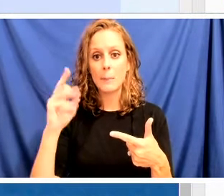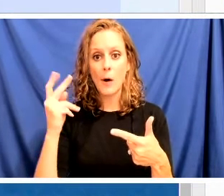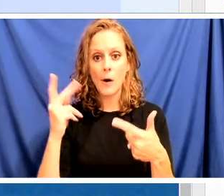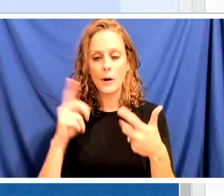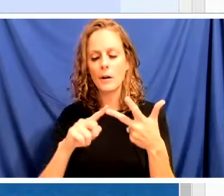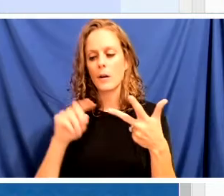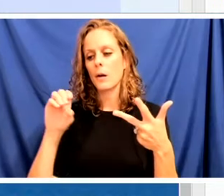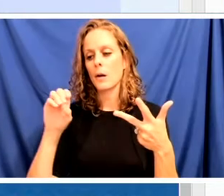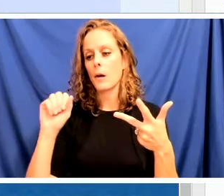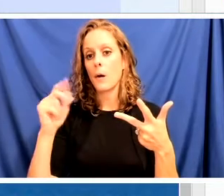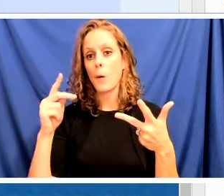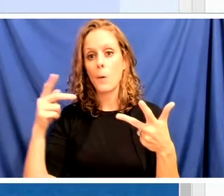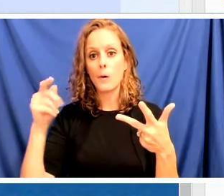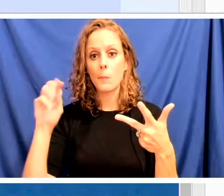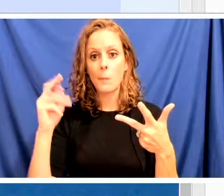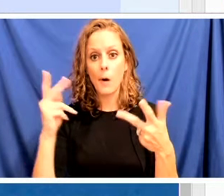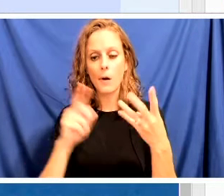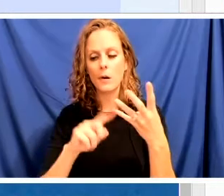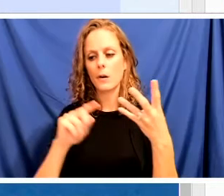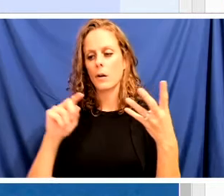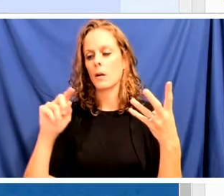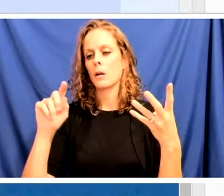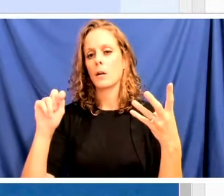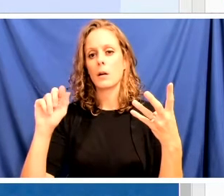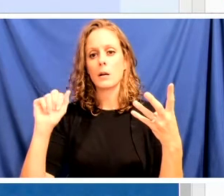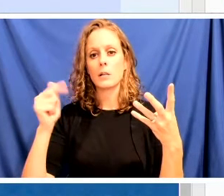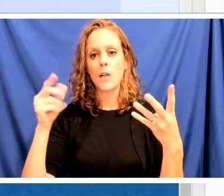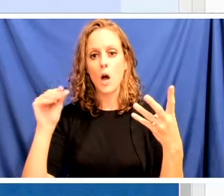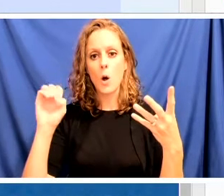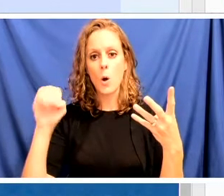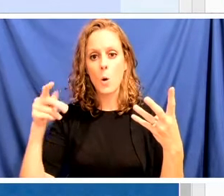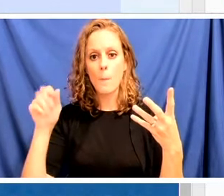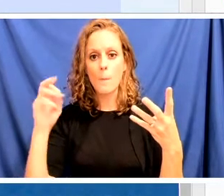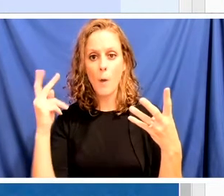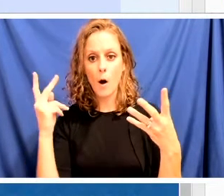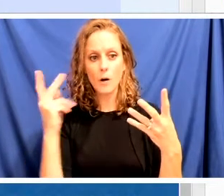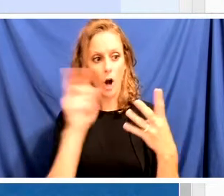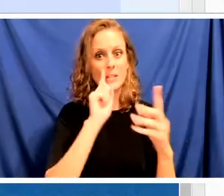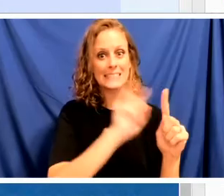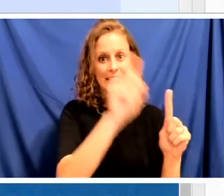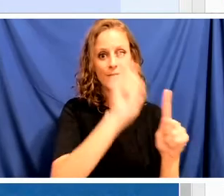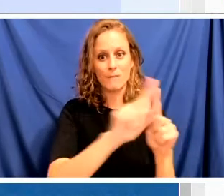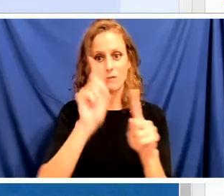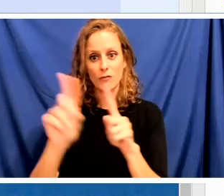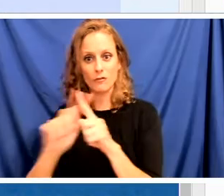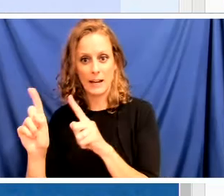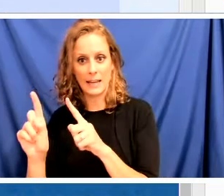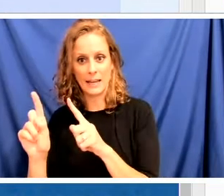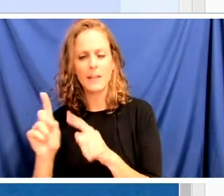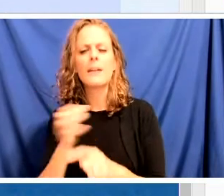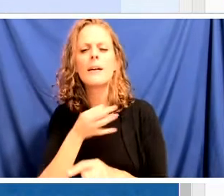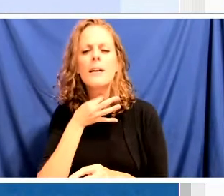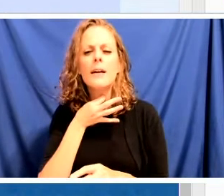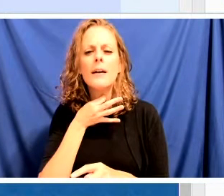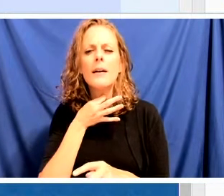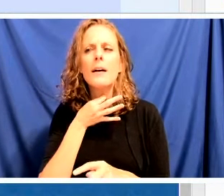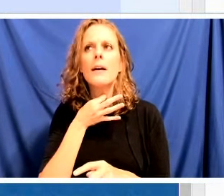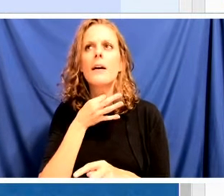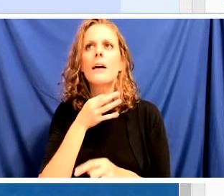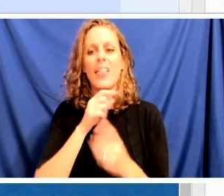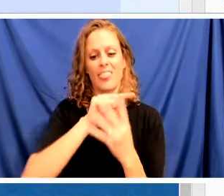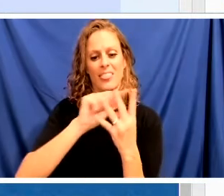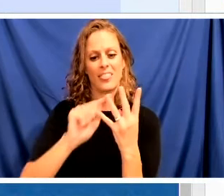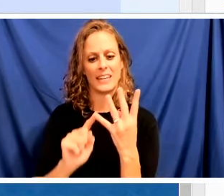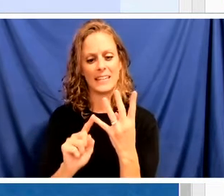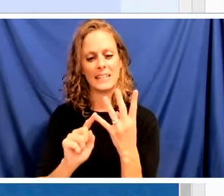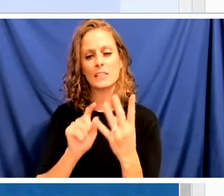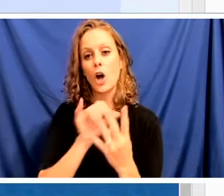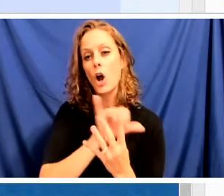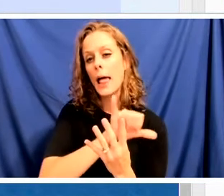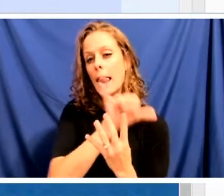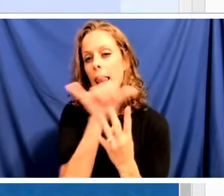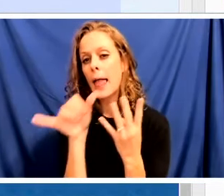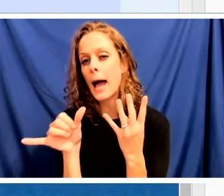SacGov: And so we want to know why you feel that those communities are like maybe they have similar economic reasons to to want to be kept under the same supervisor.